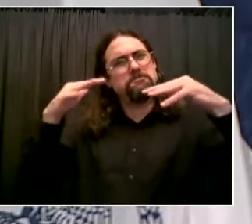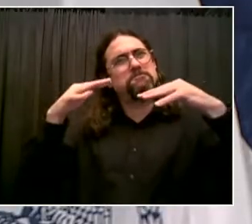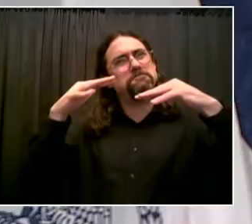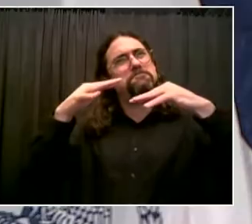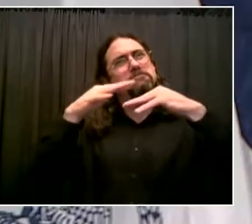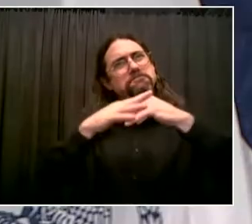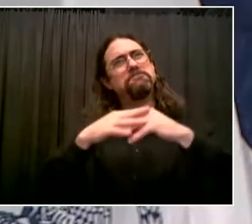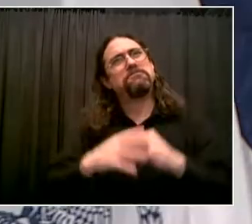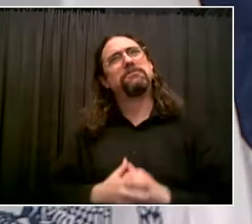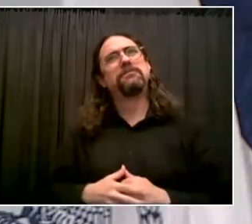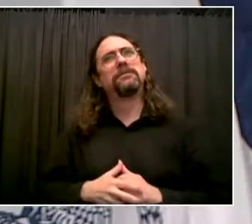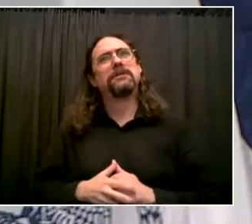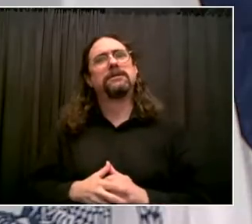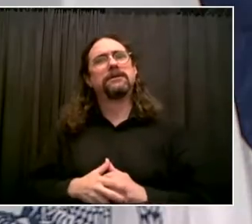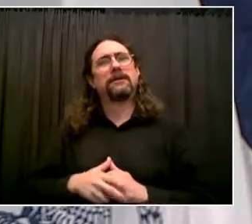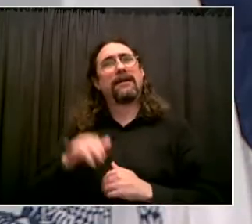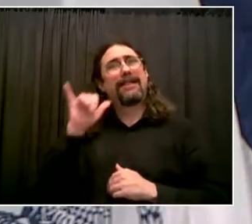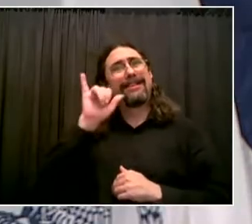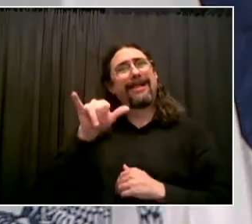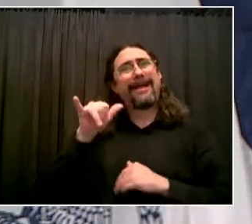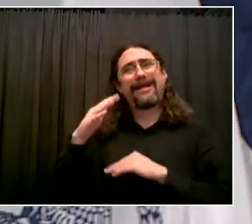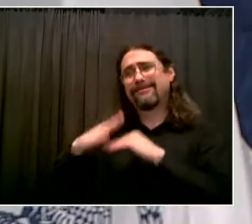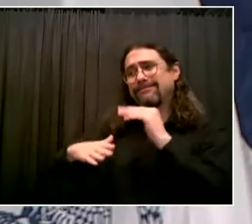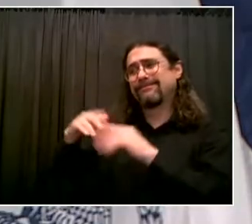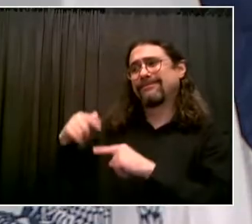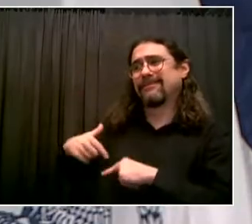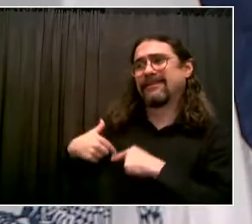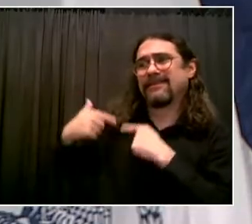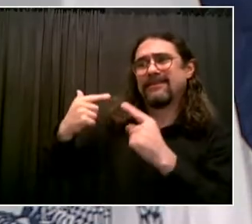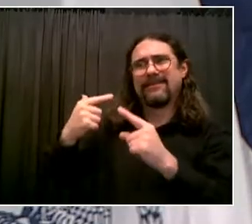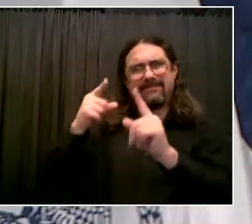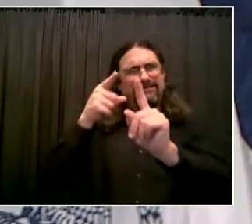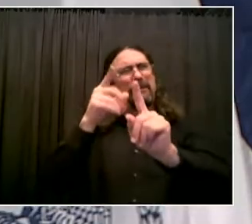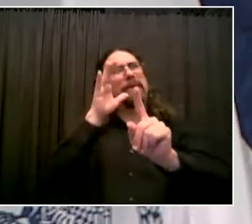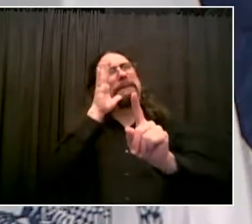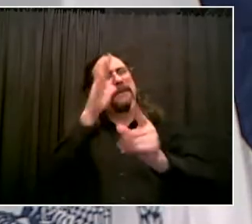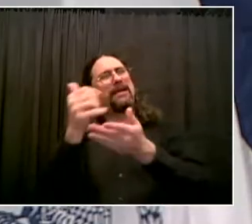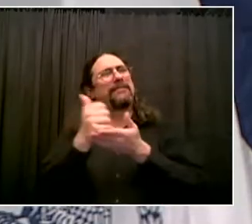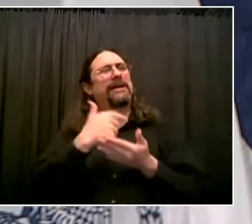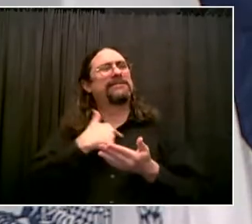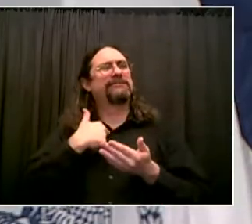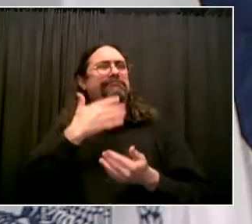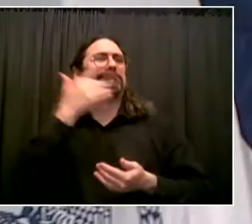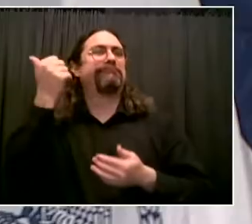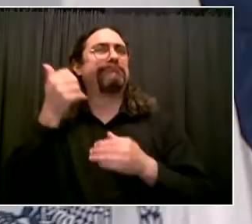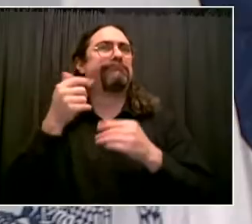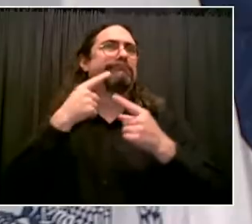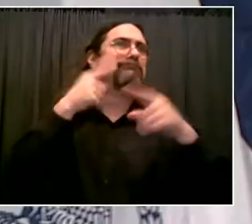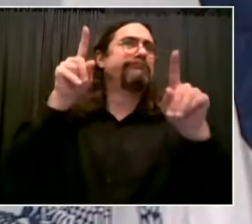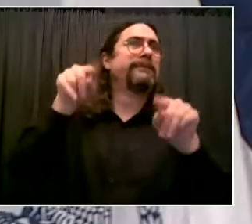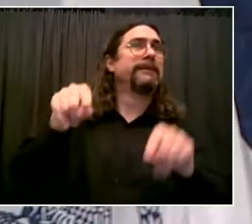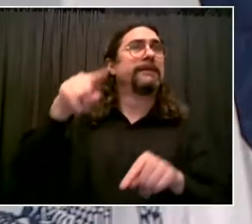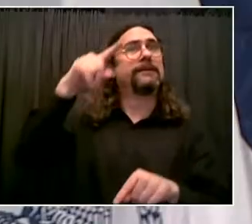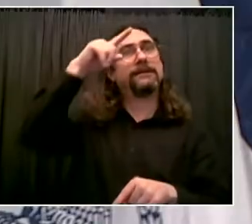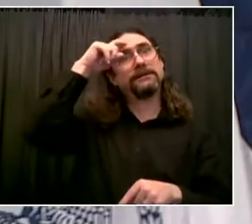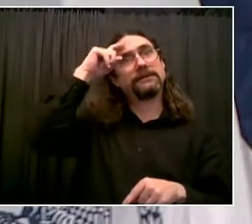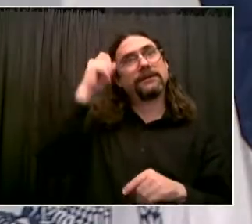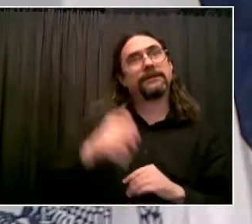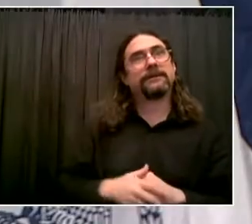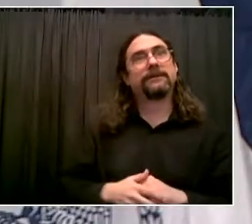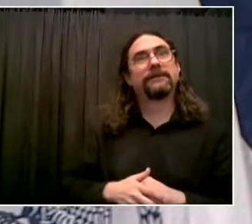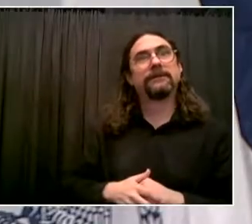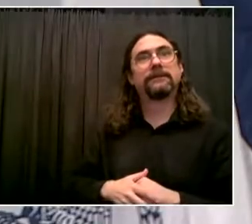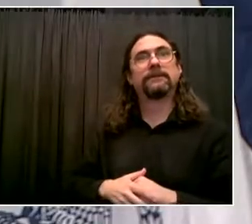THE SUMMER.